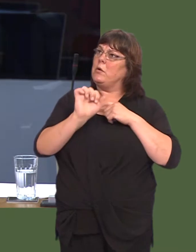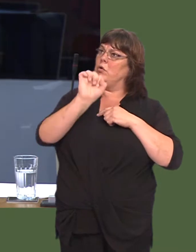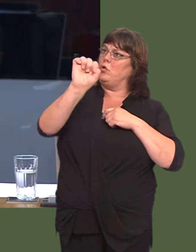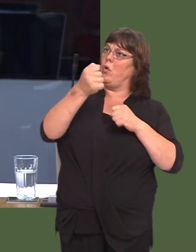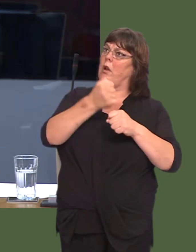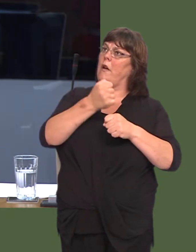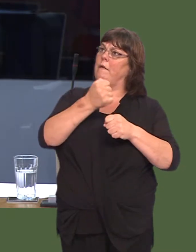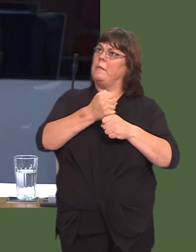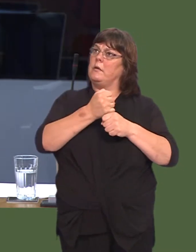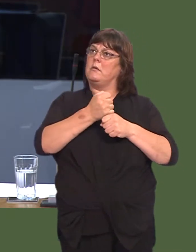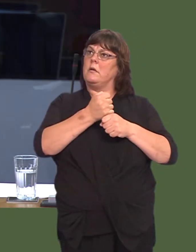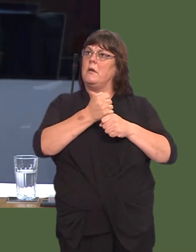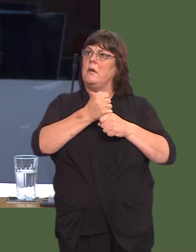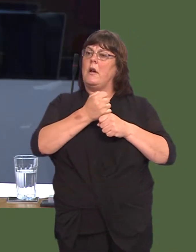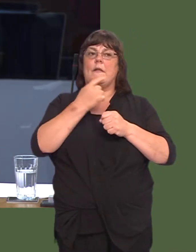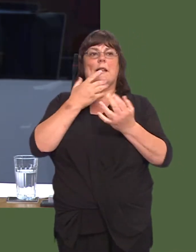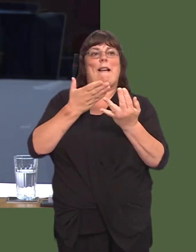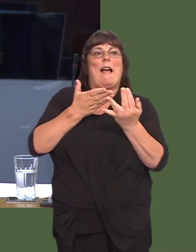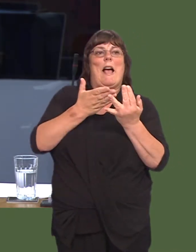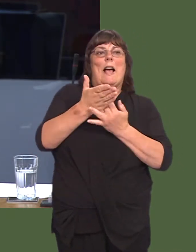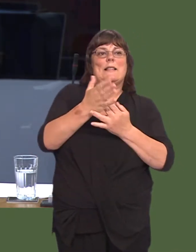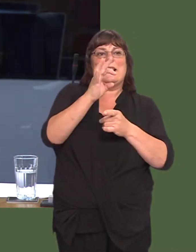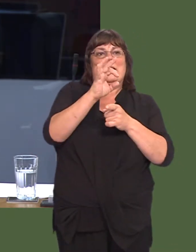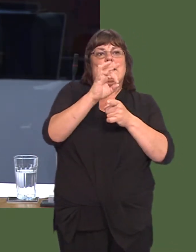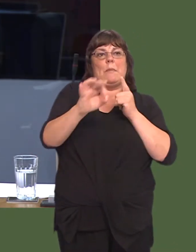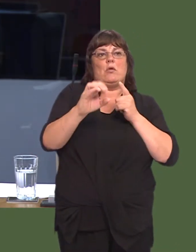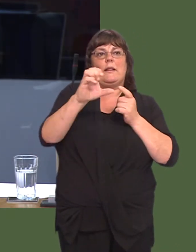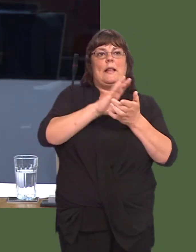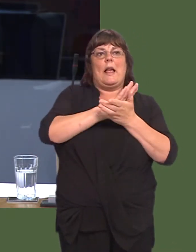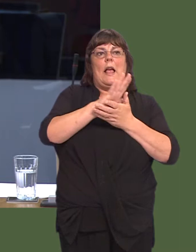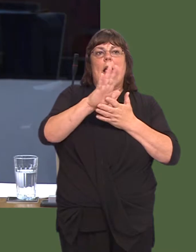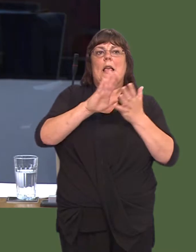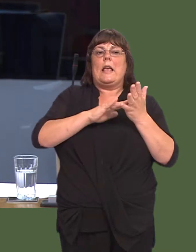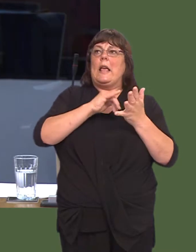as your Government has raised the threshold for accessing specialist CAMHS.